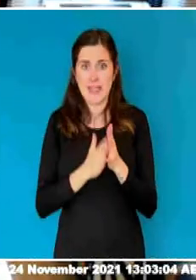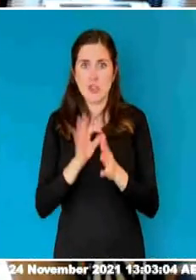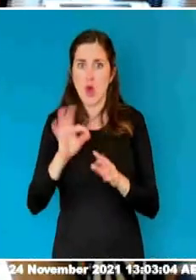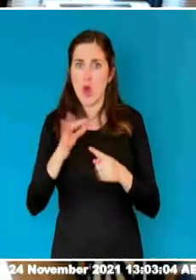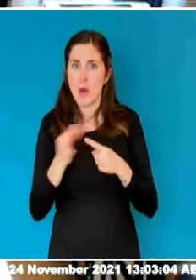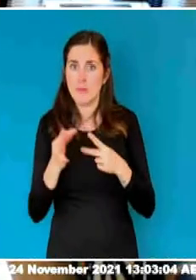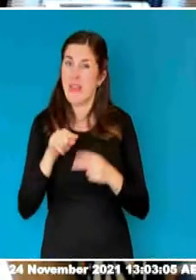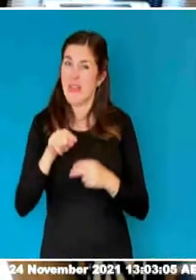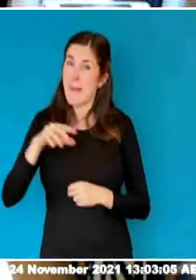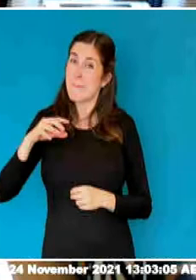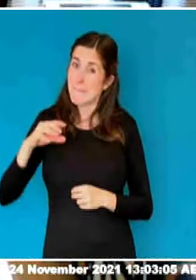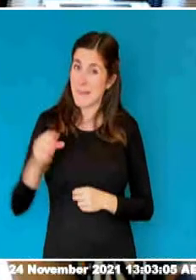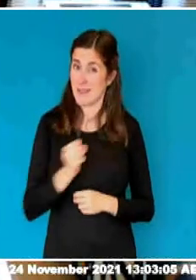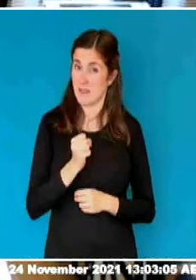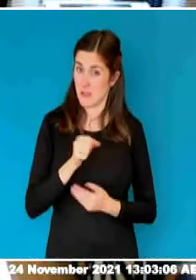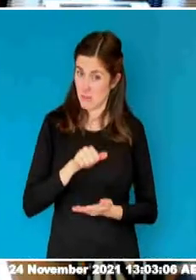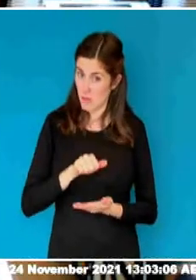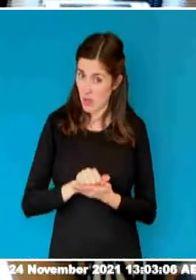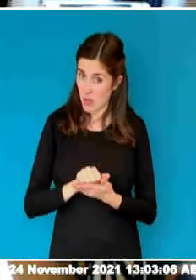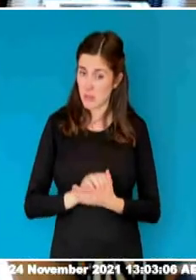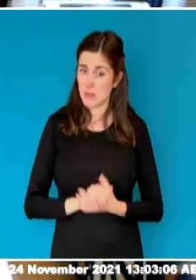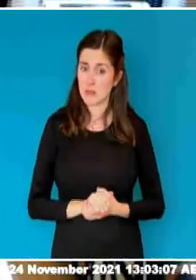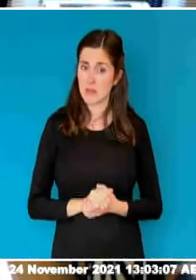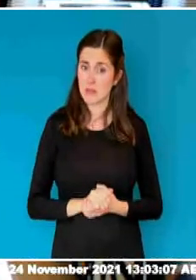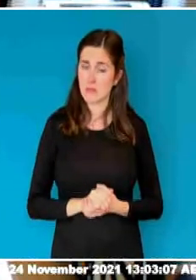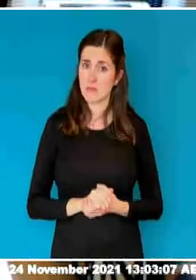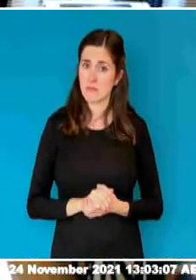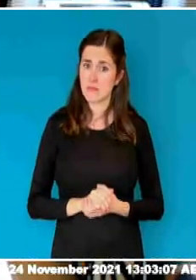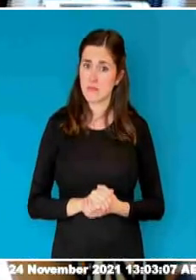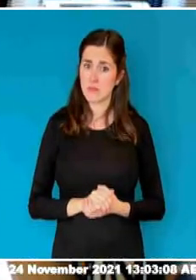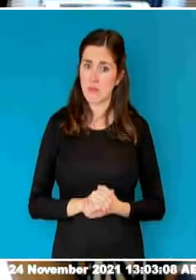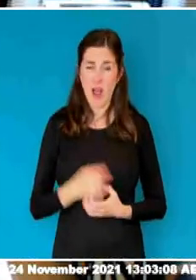It reads "required" and it read "required" on the screen, I think.